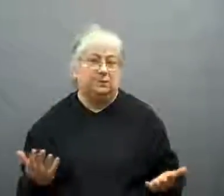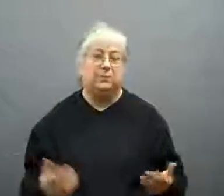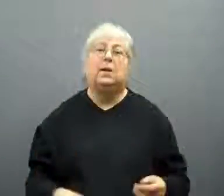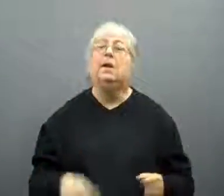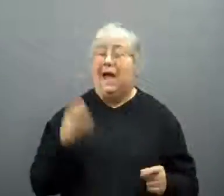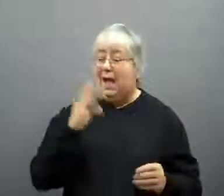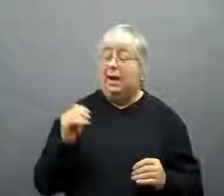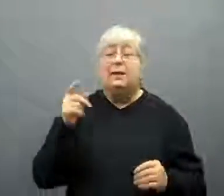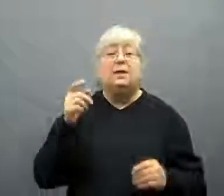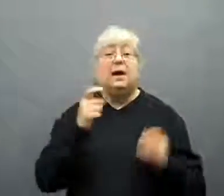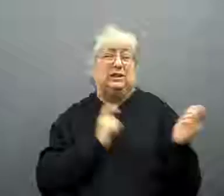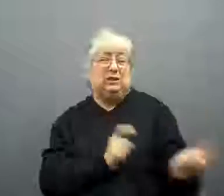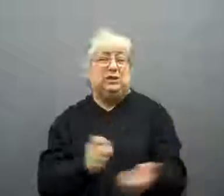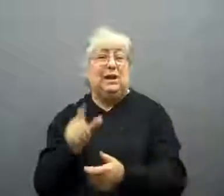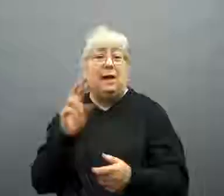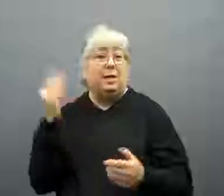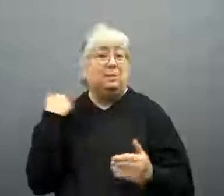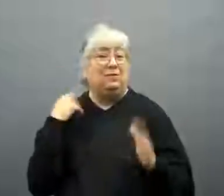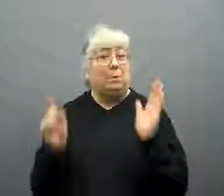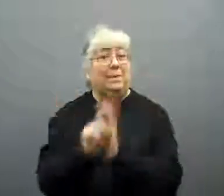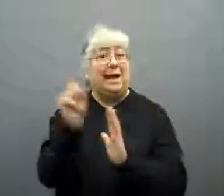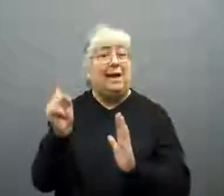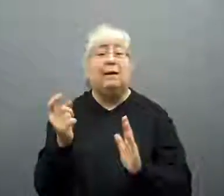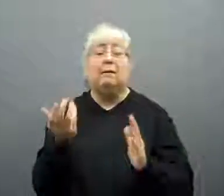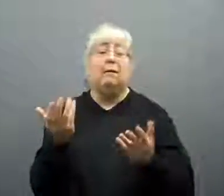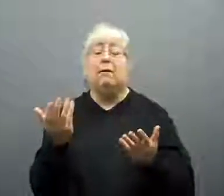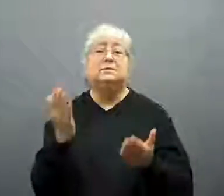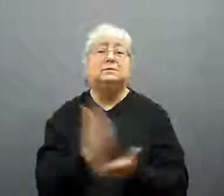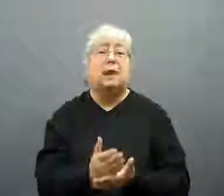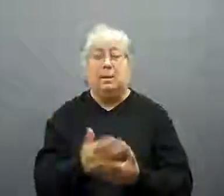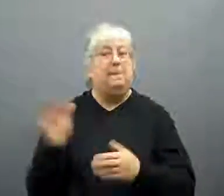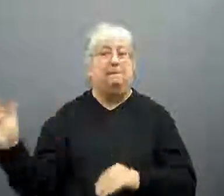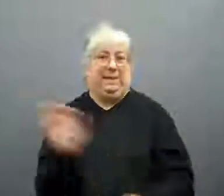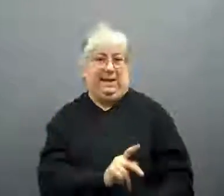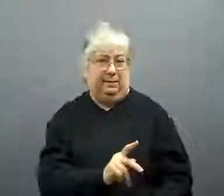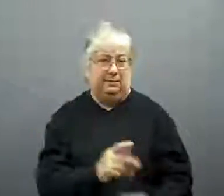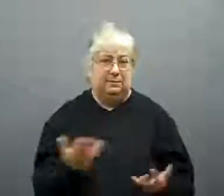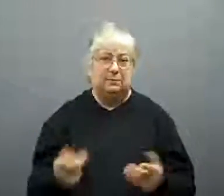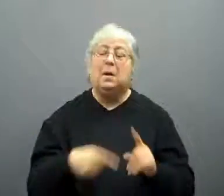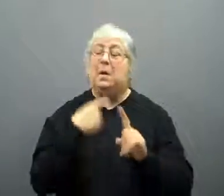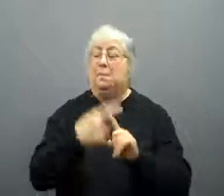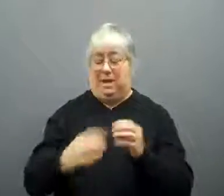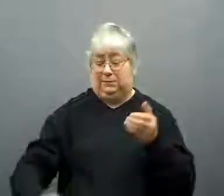The assault weapon ban that had expired should be reinstated